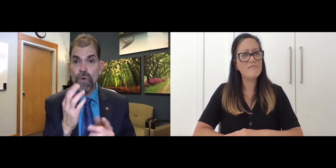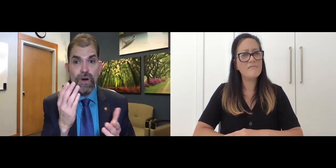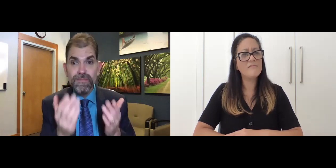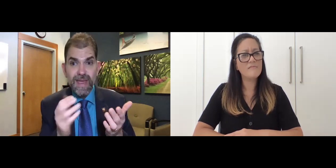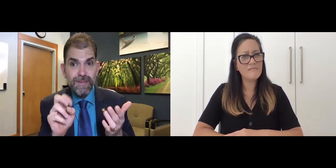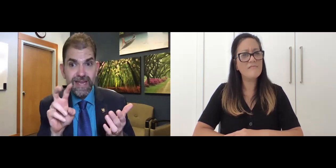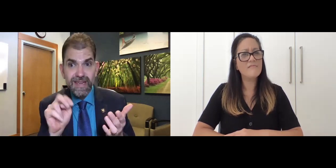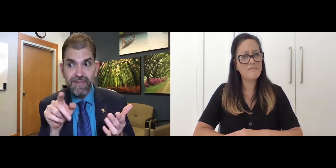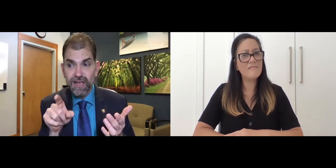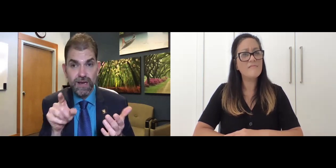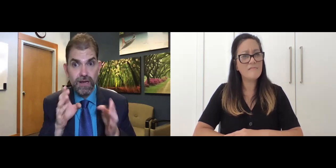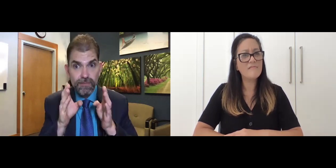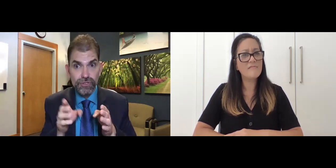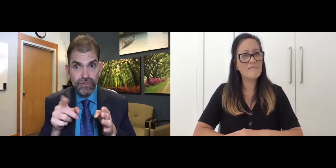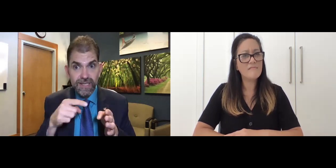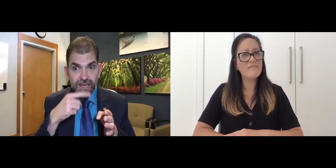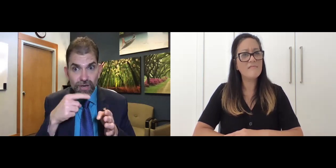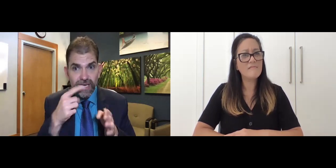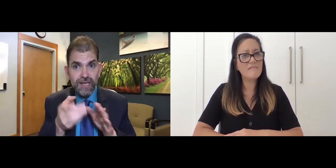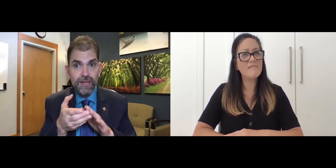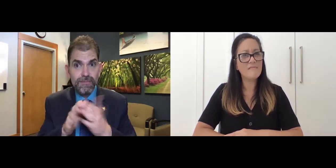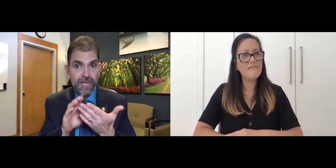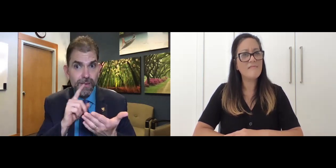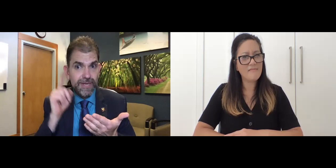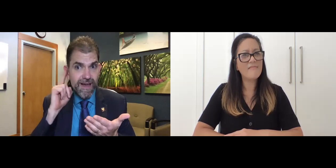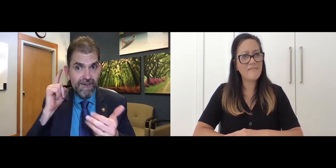for hearing people to understand deaf culture and for deaf people to